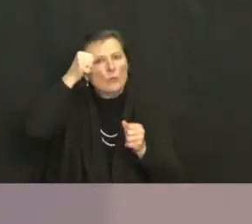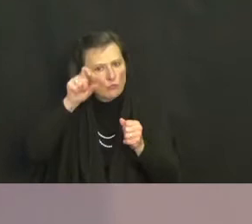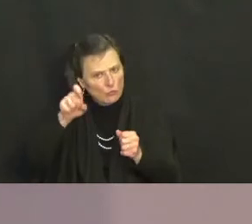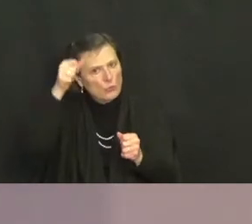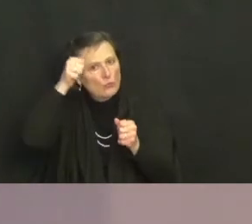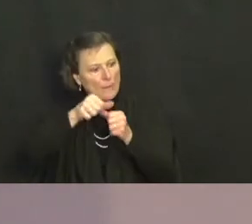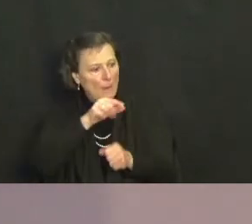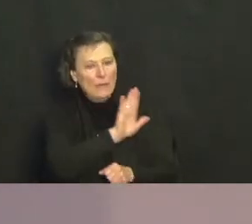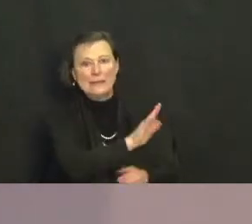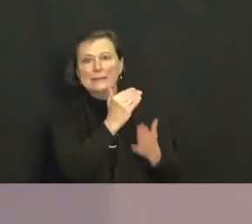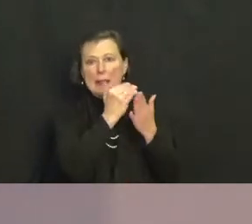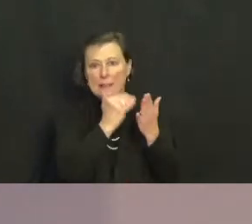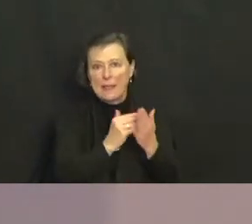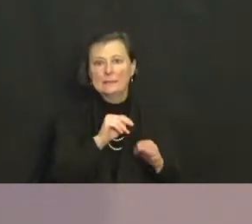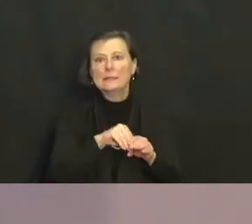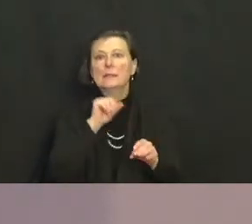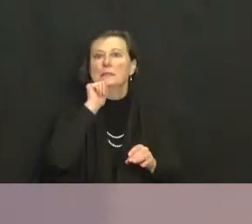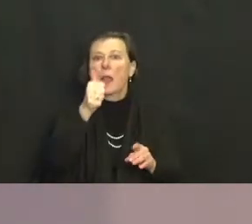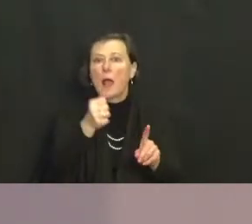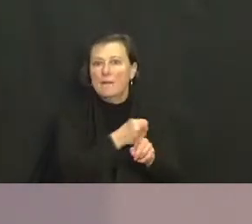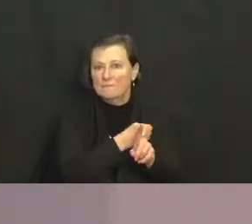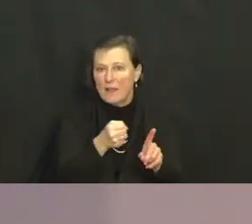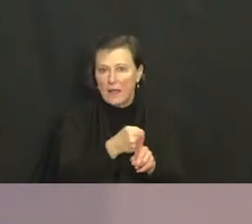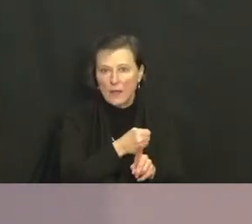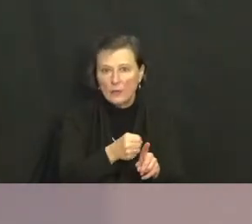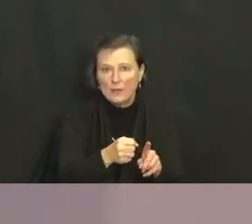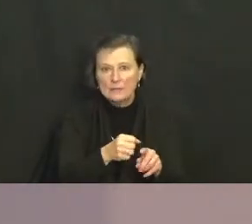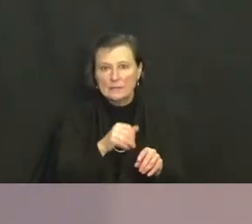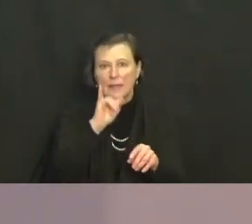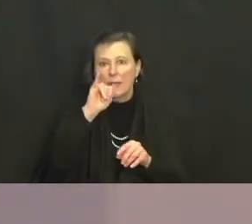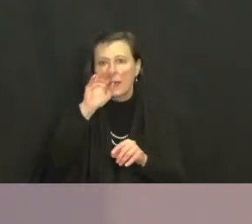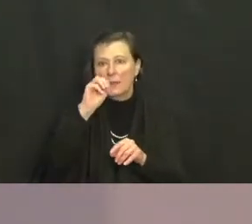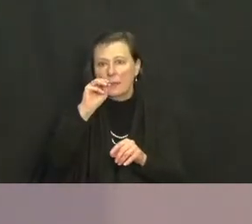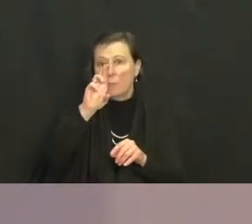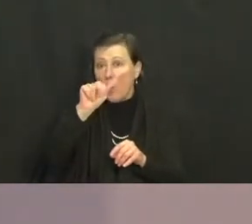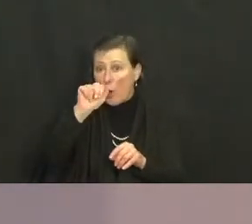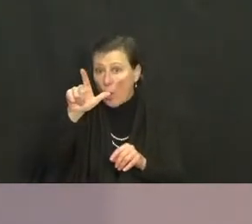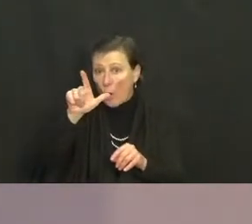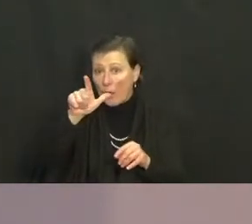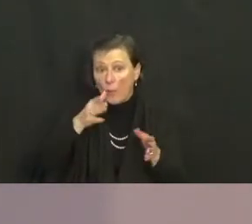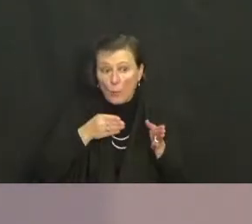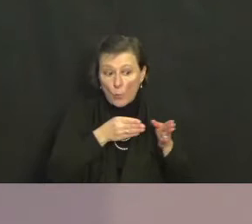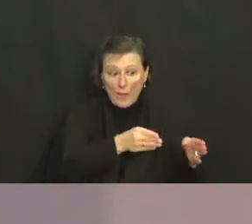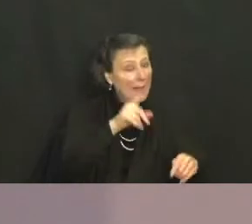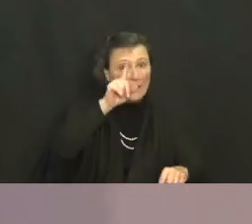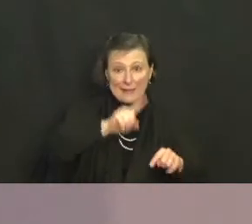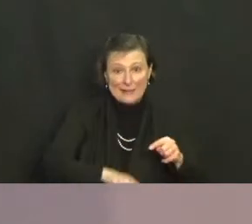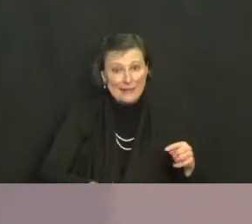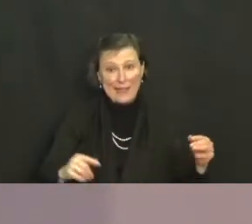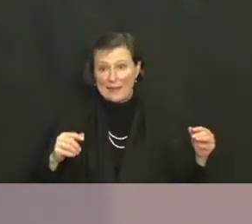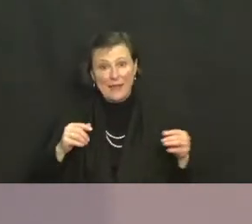and remember that immoral means cannot bring about moral ends.